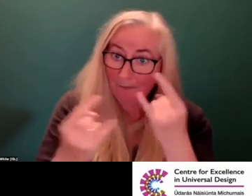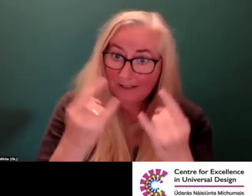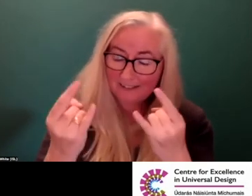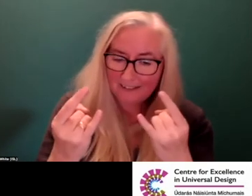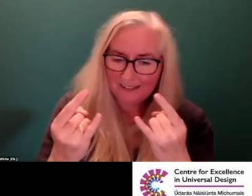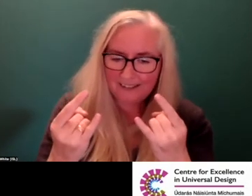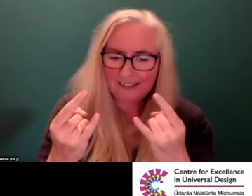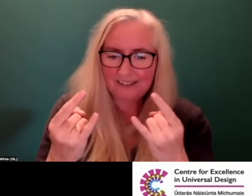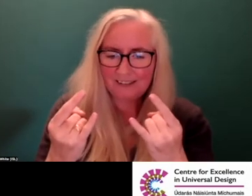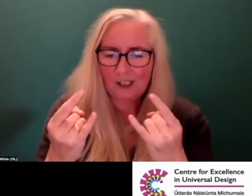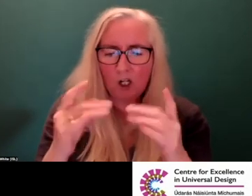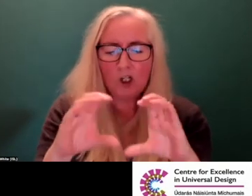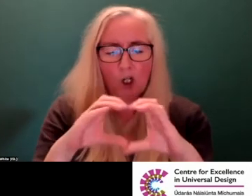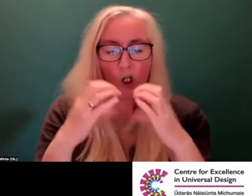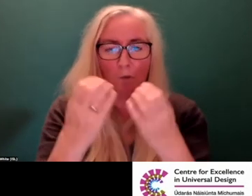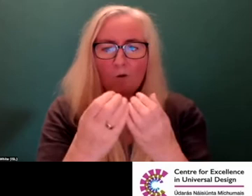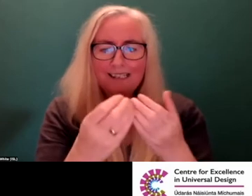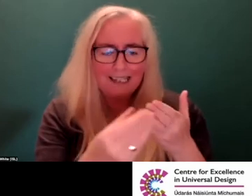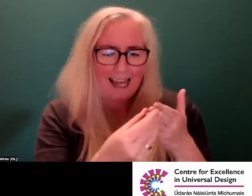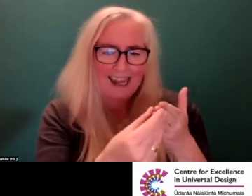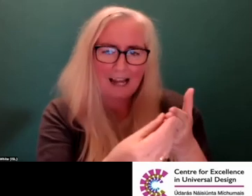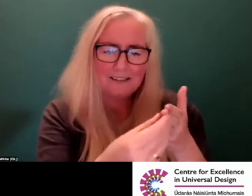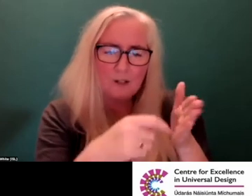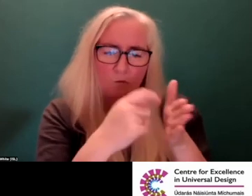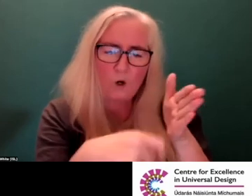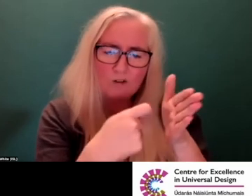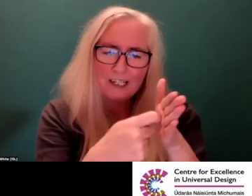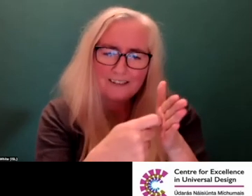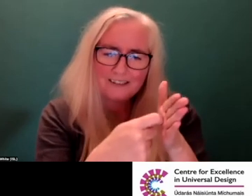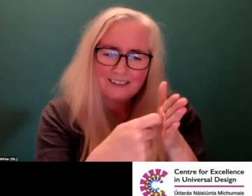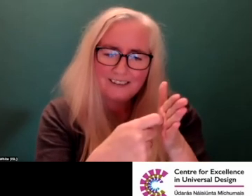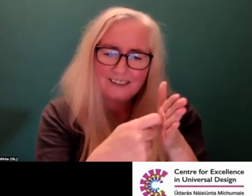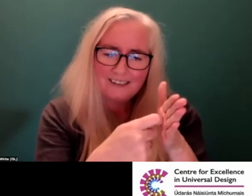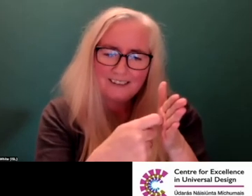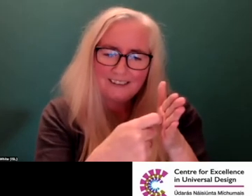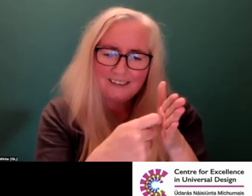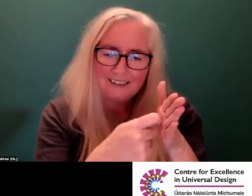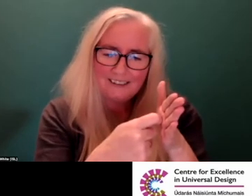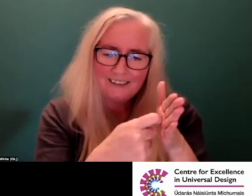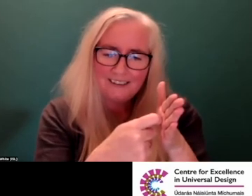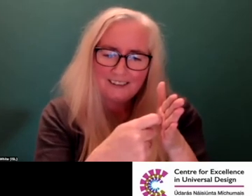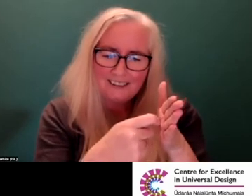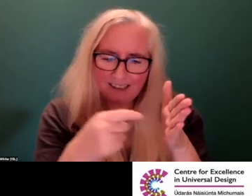Well, I think the community led projects, and I mean, it's a new --